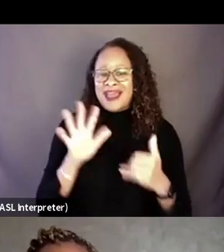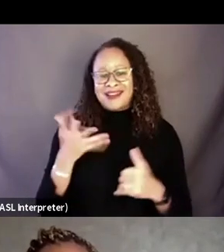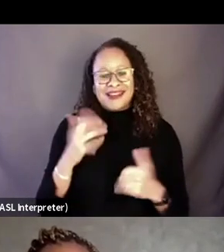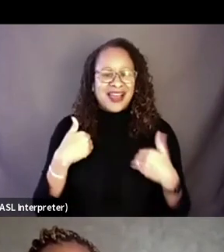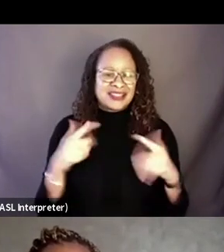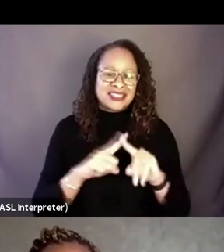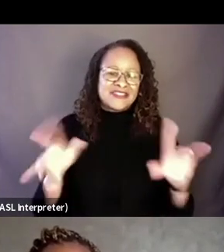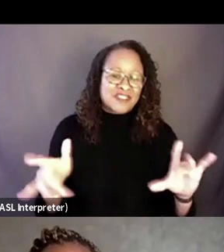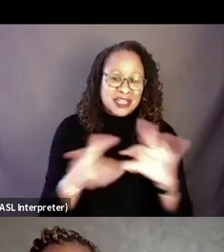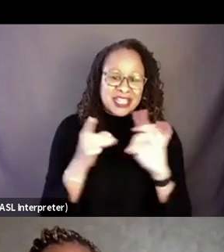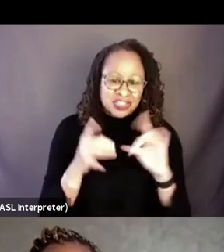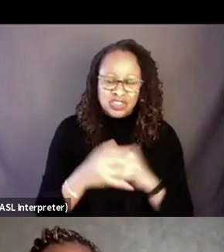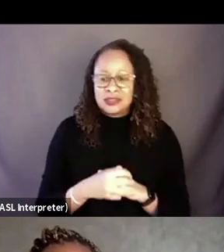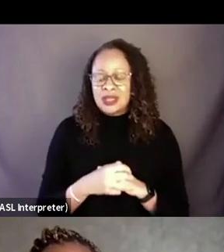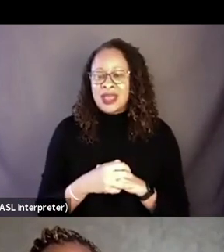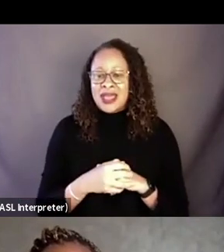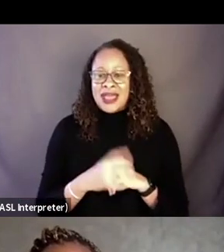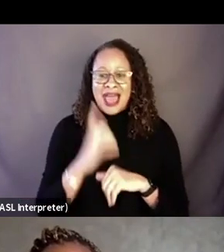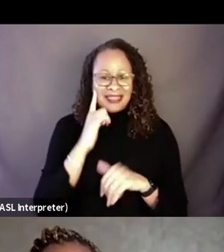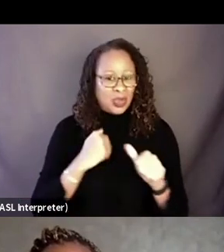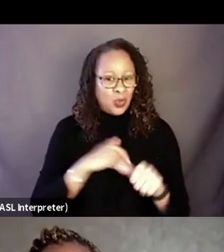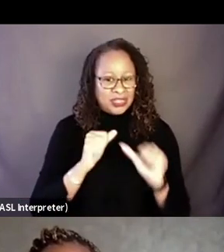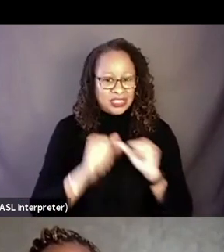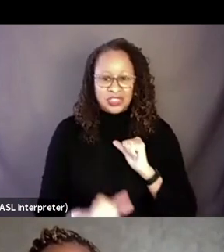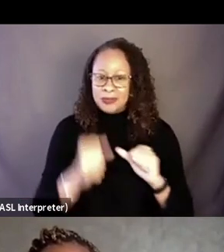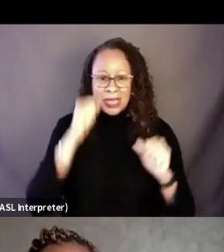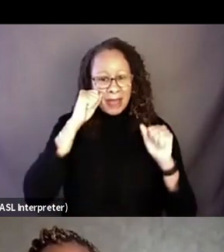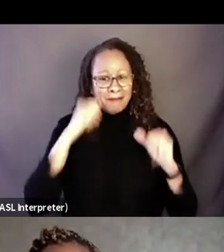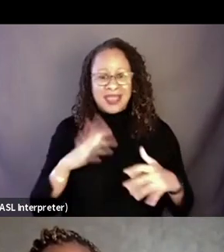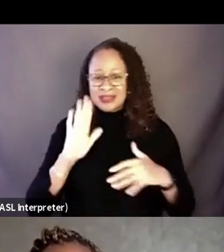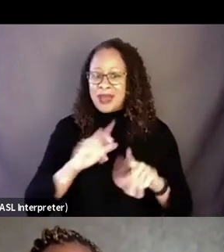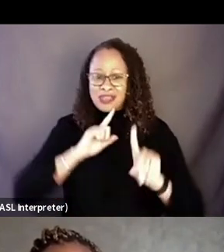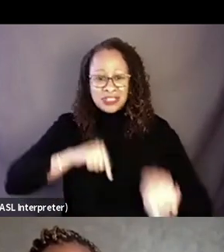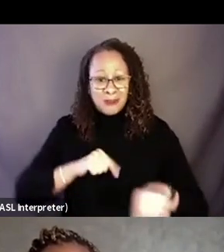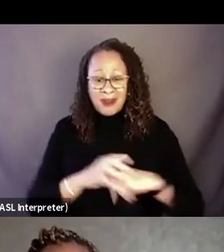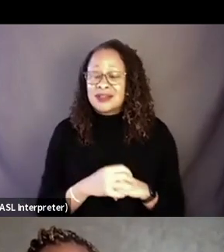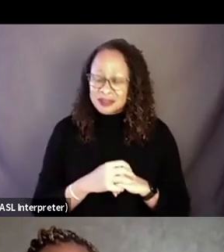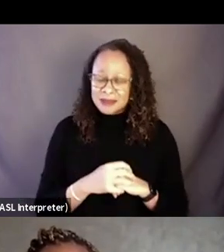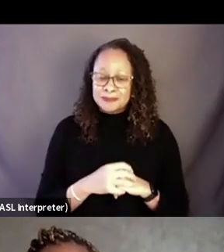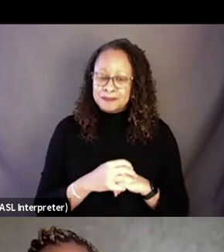And that's like, I think we're still being blown away by the response 'cause that's initially